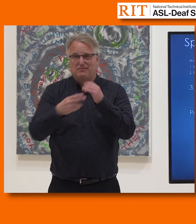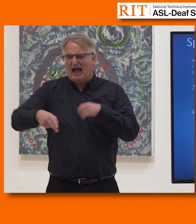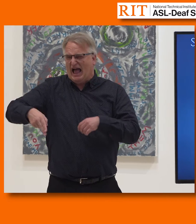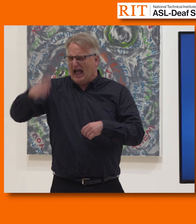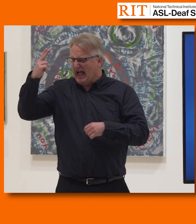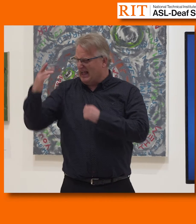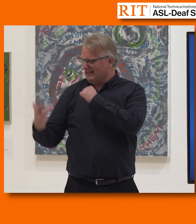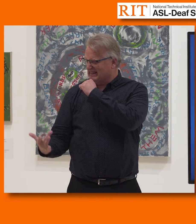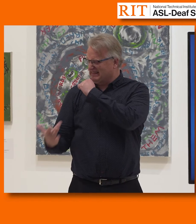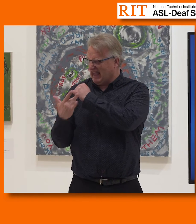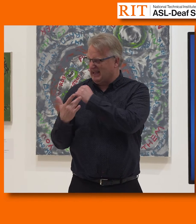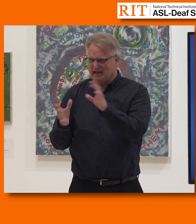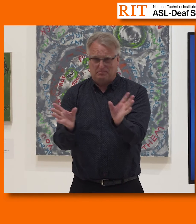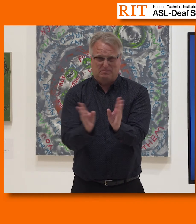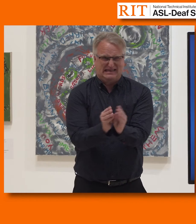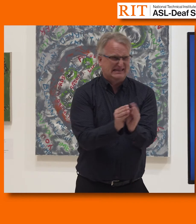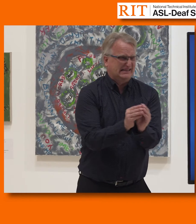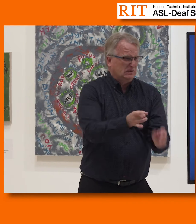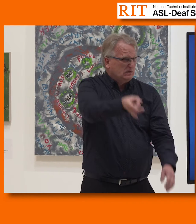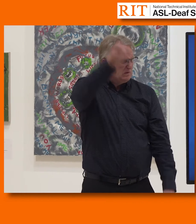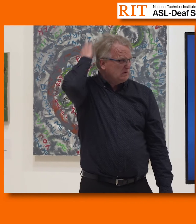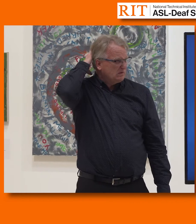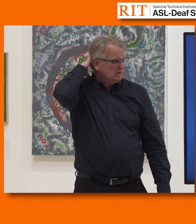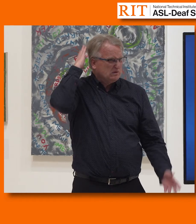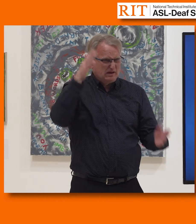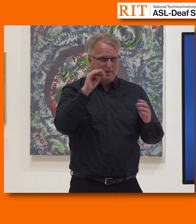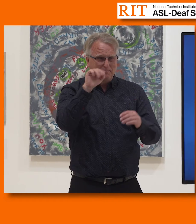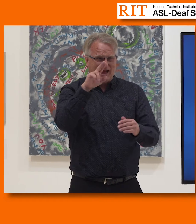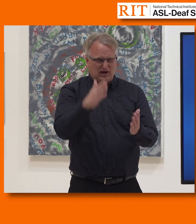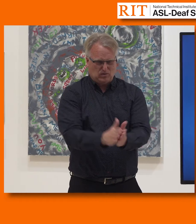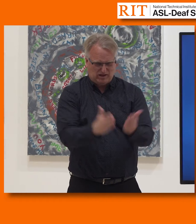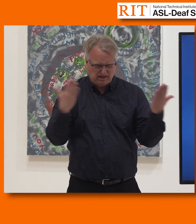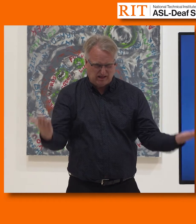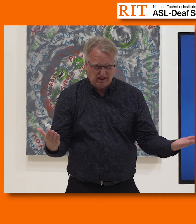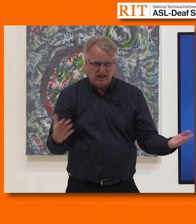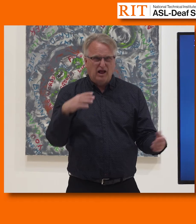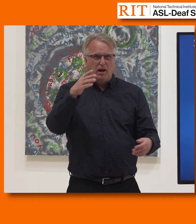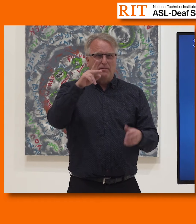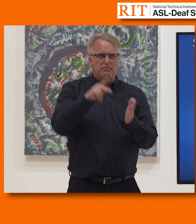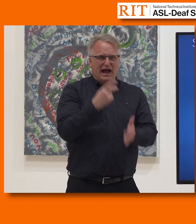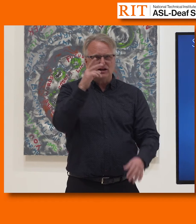And then the SSP, the supportive service provider, right?